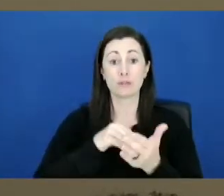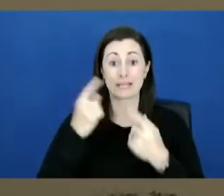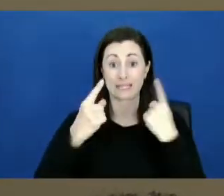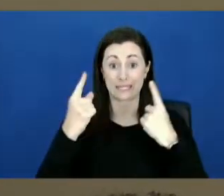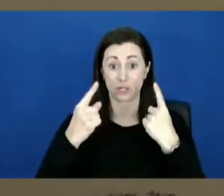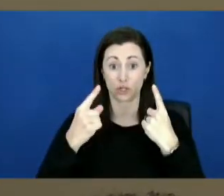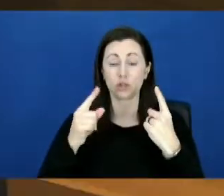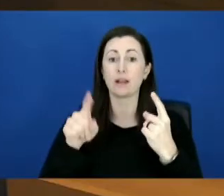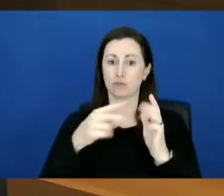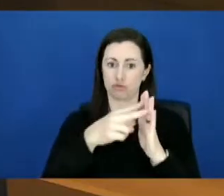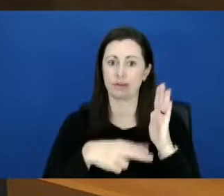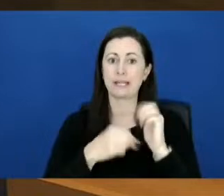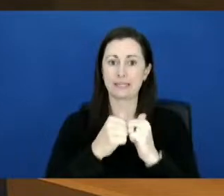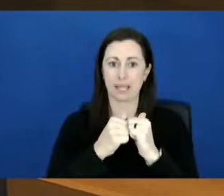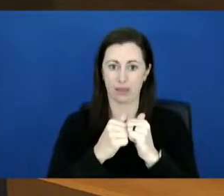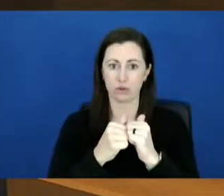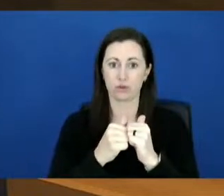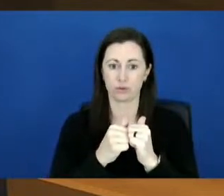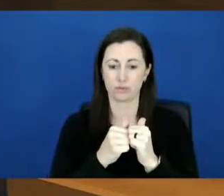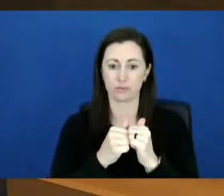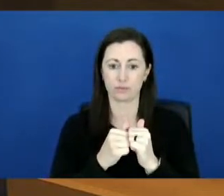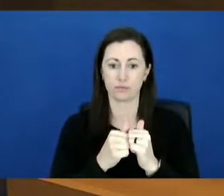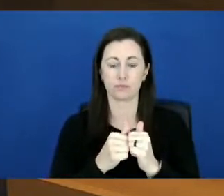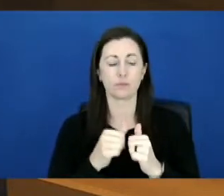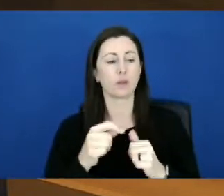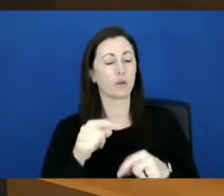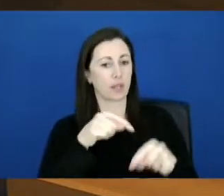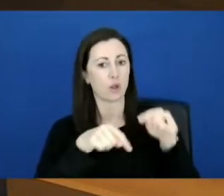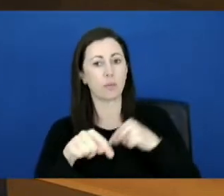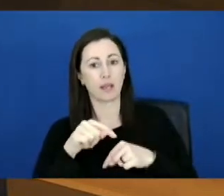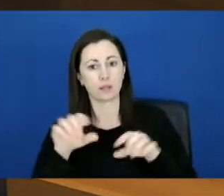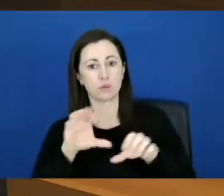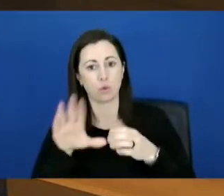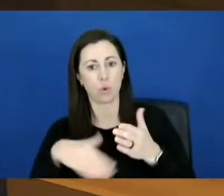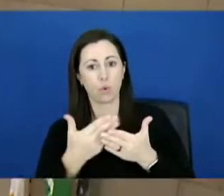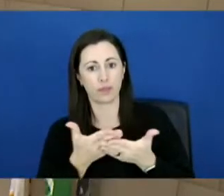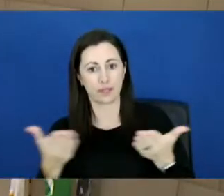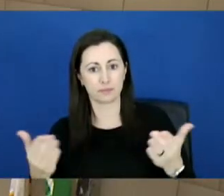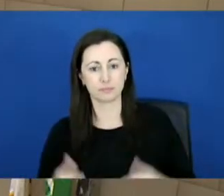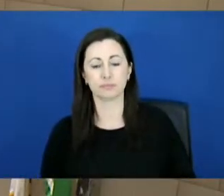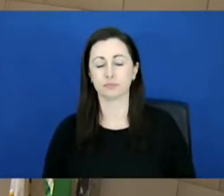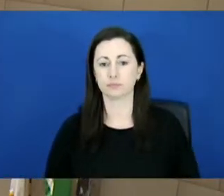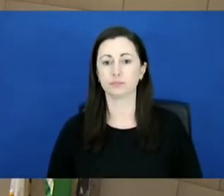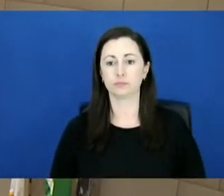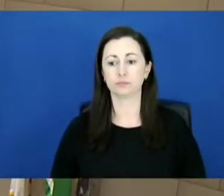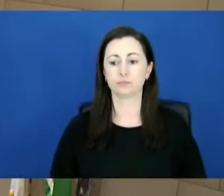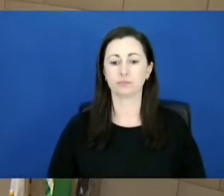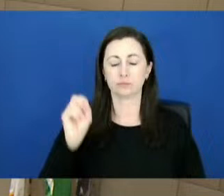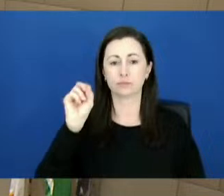SO TO RECONSIDER IT, IT WOULD